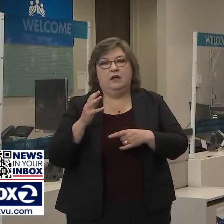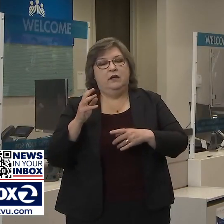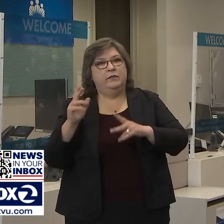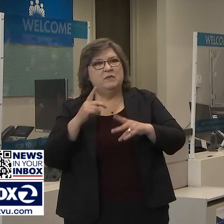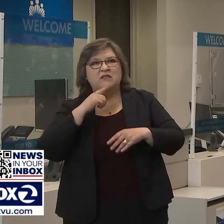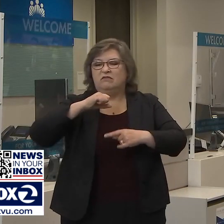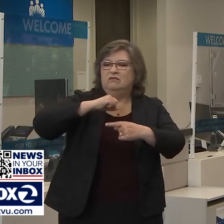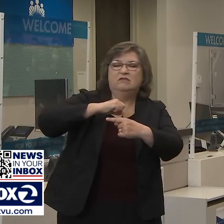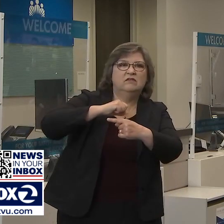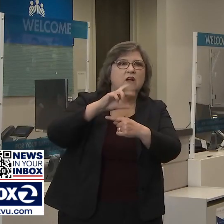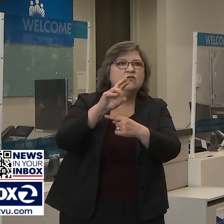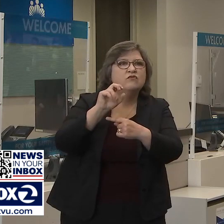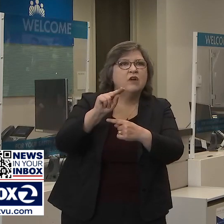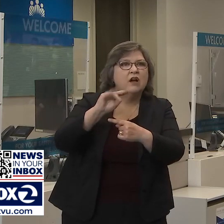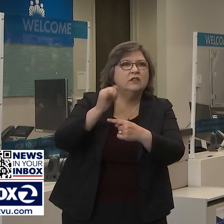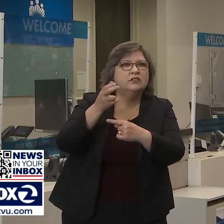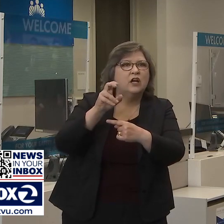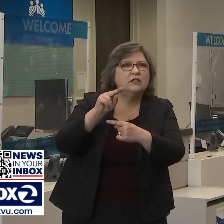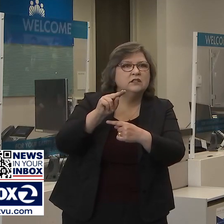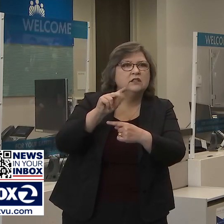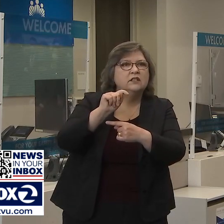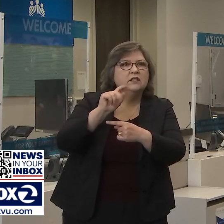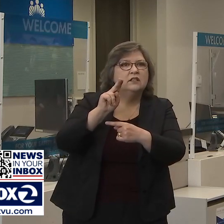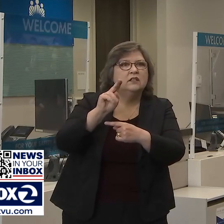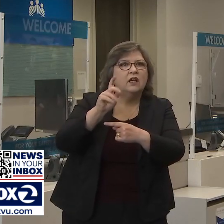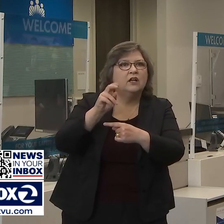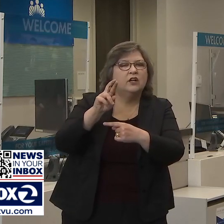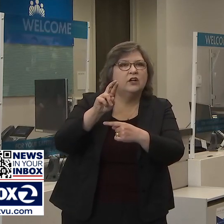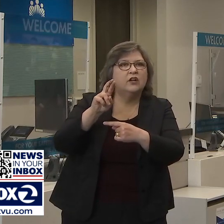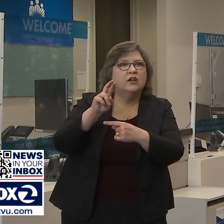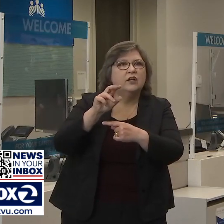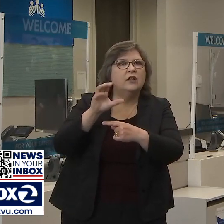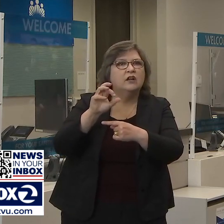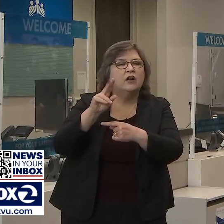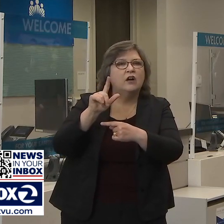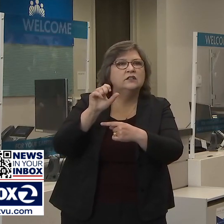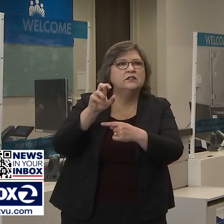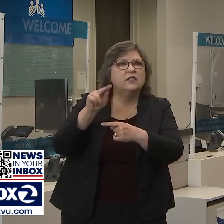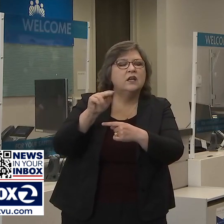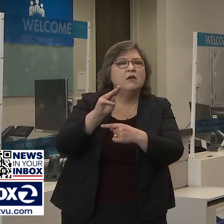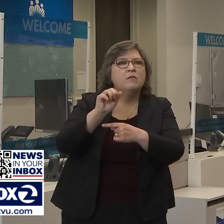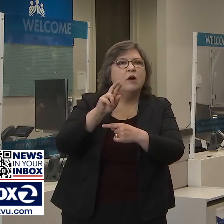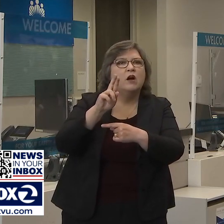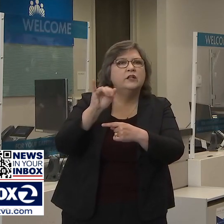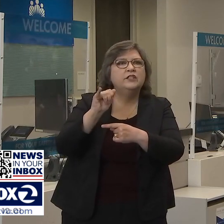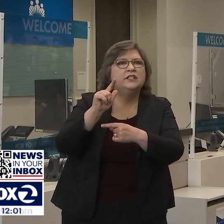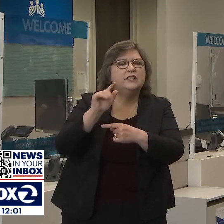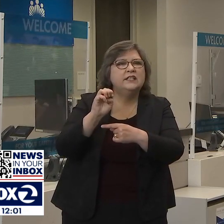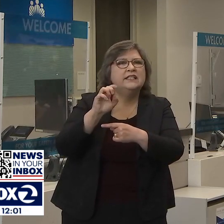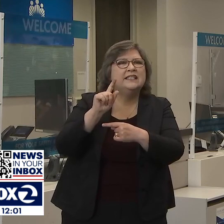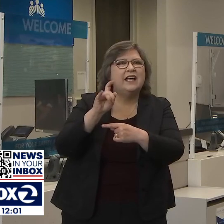from getting their shots and the state wants to end that. Exhausted by the Ron Johnson's and the Tucker Carlson's were